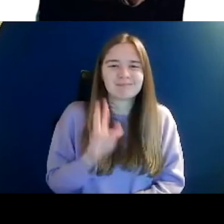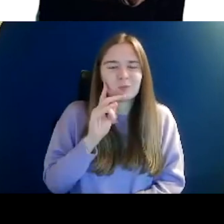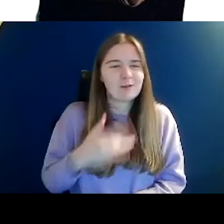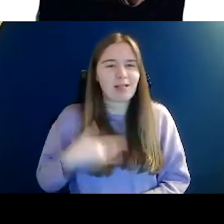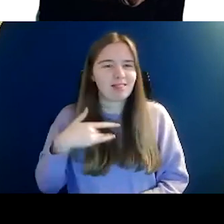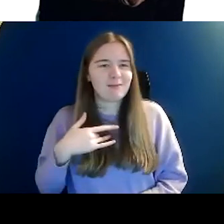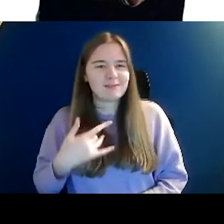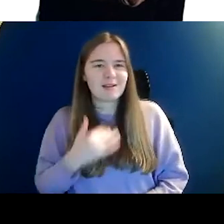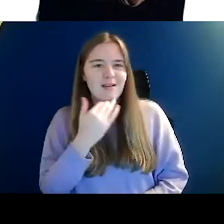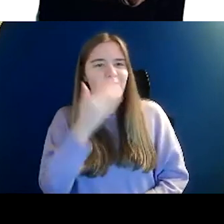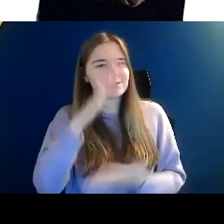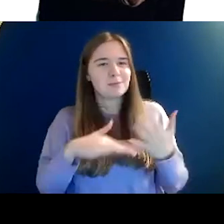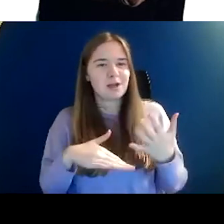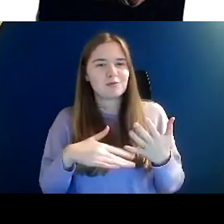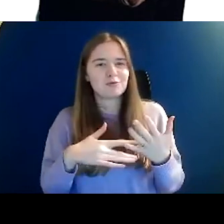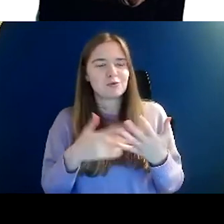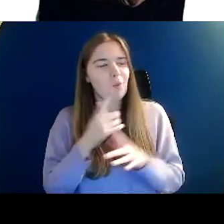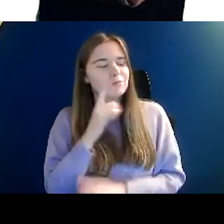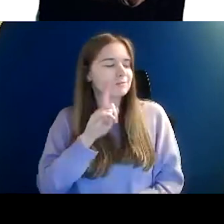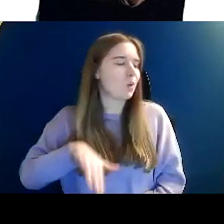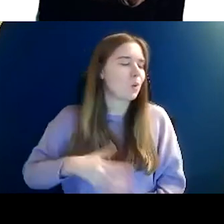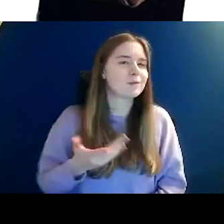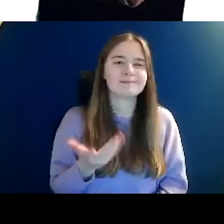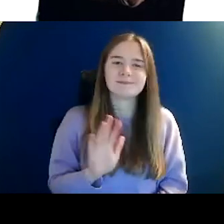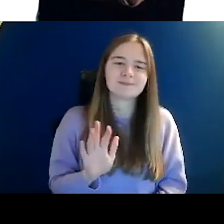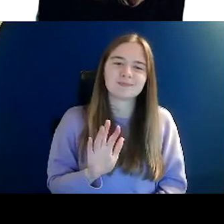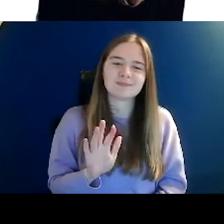for them to take us seriously. So if we can get that through that,